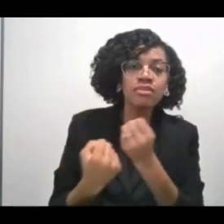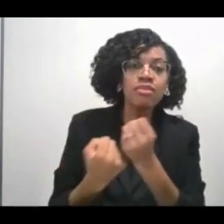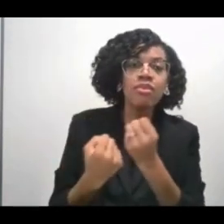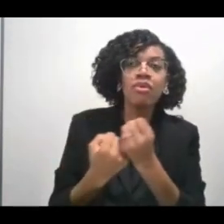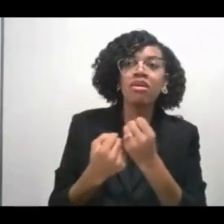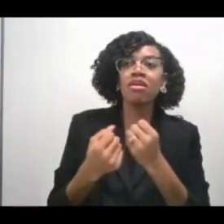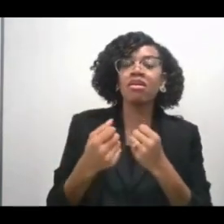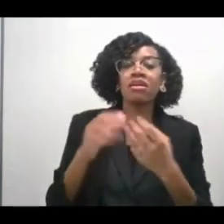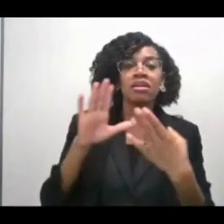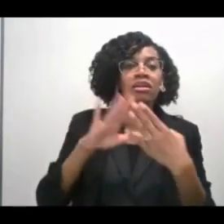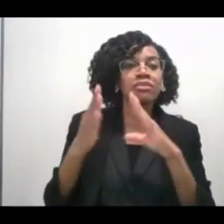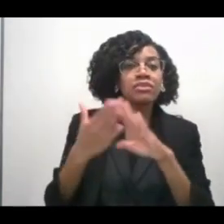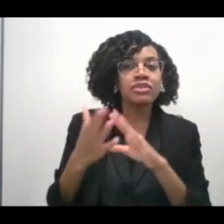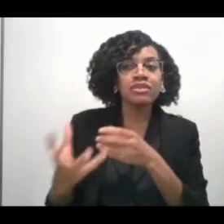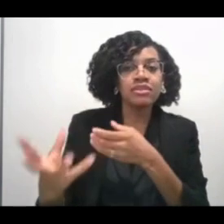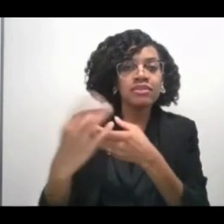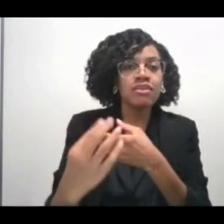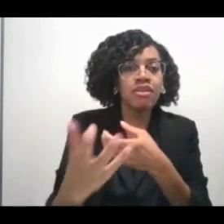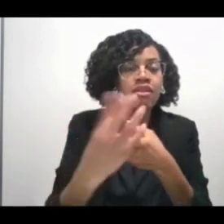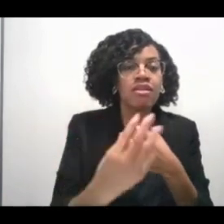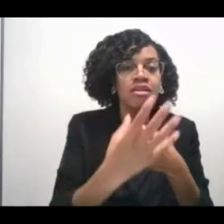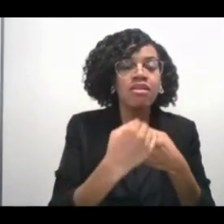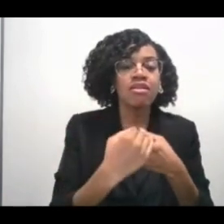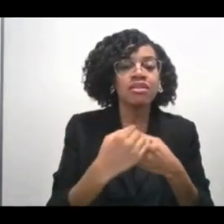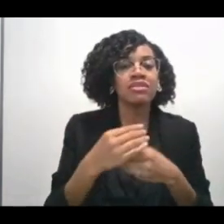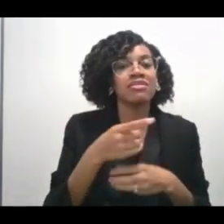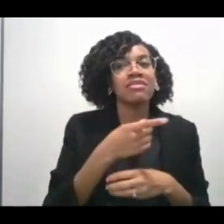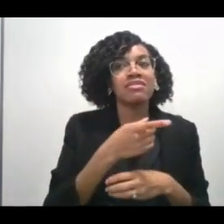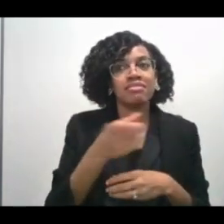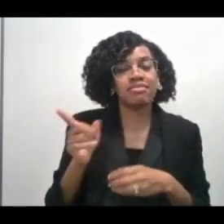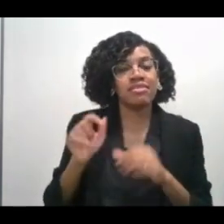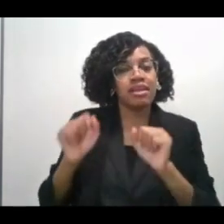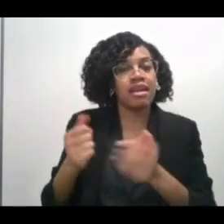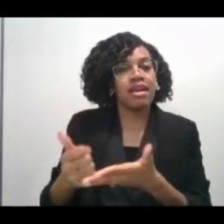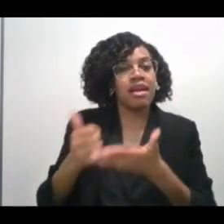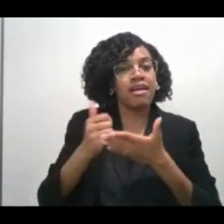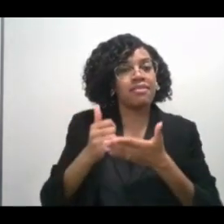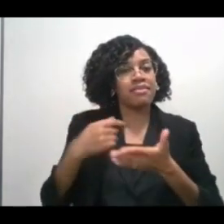identifying potential impacts before during and after they